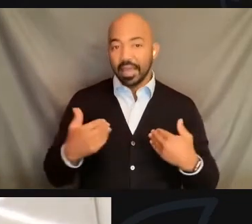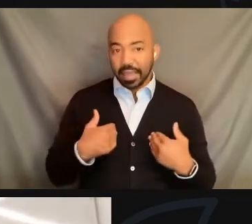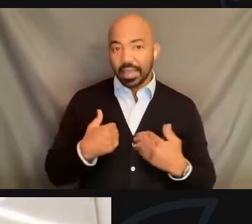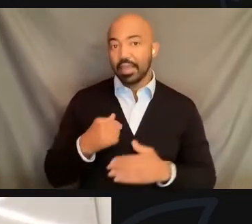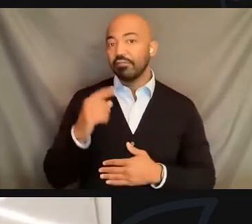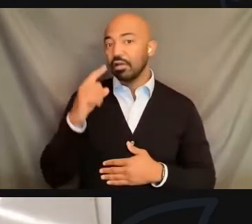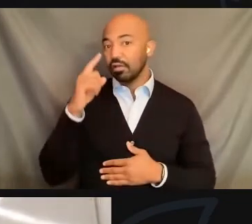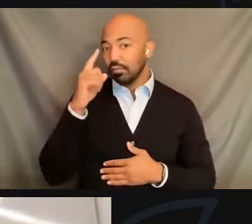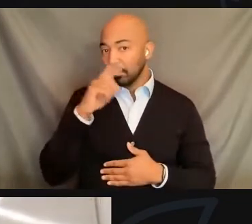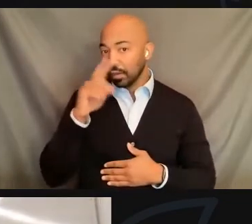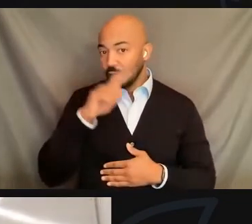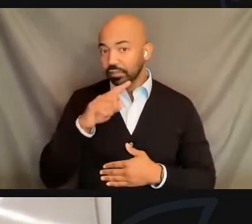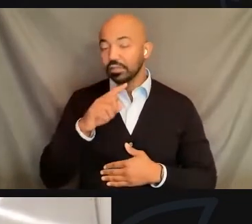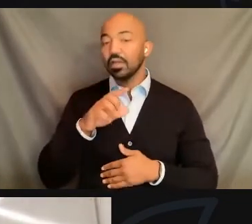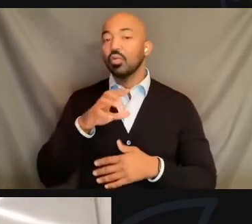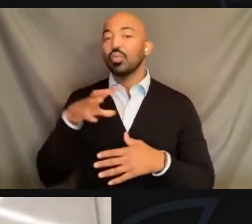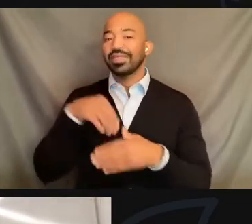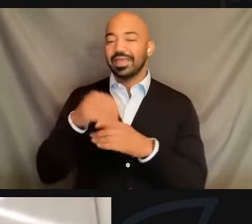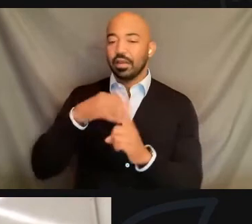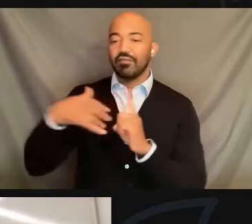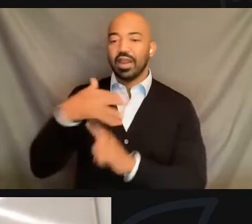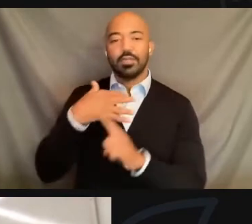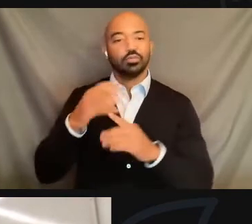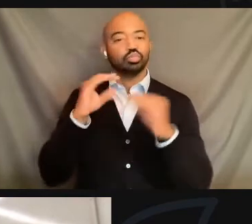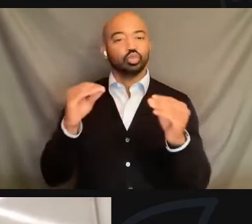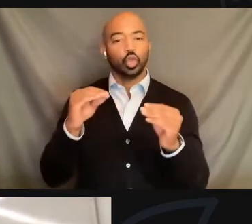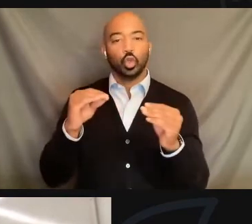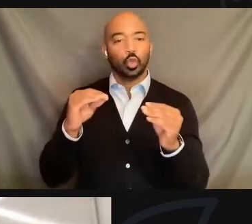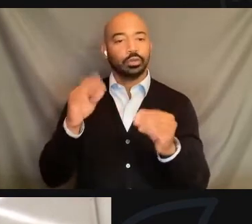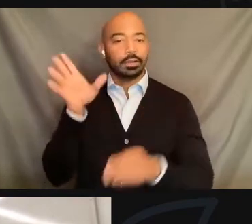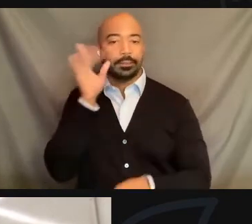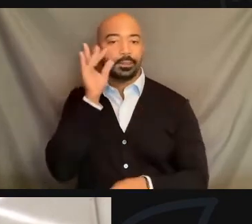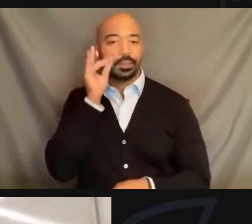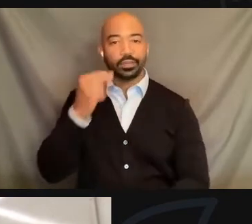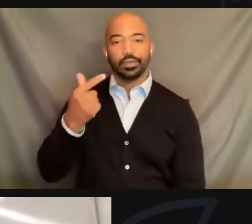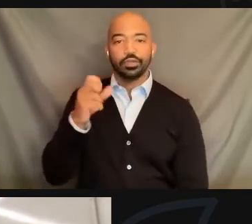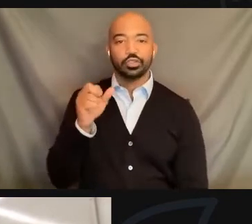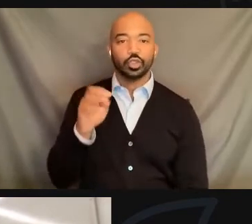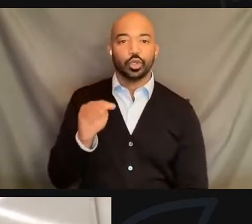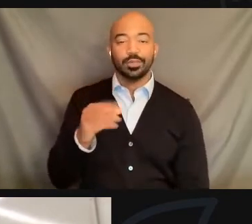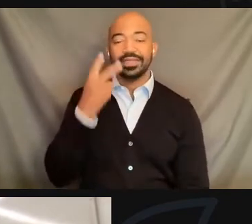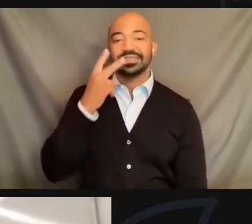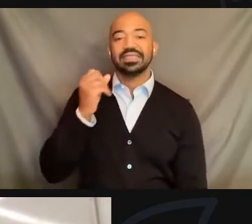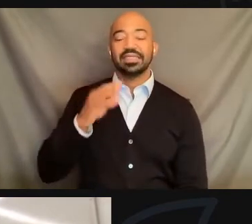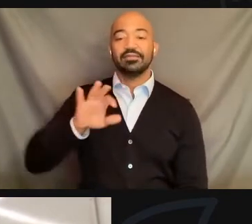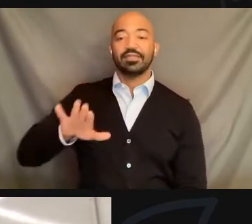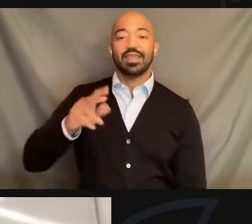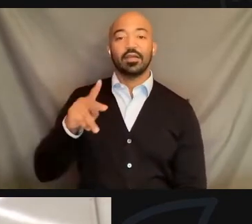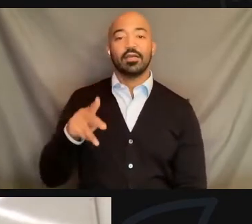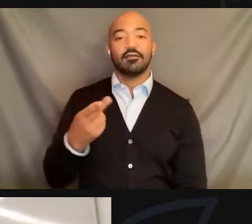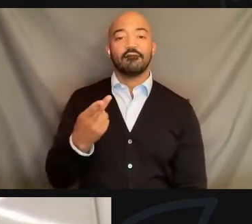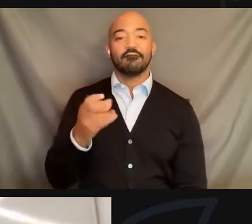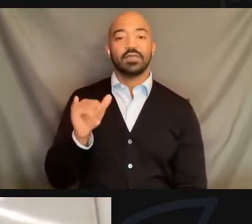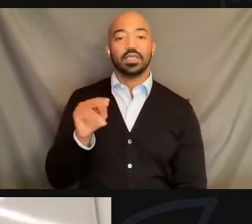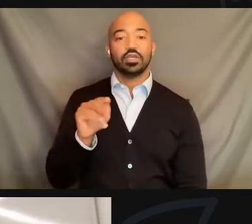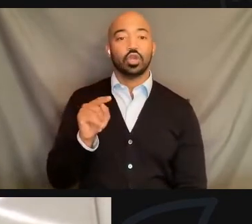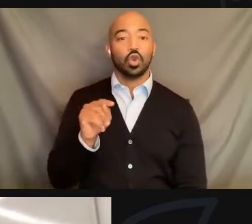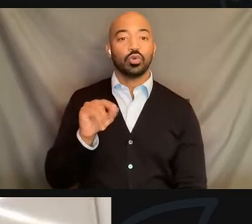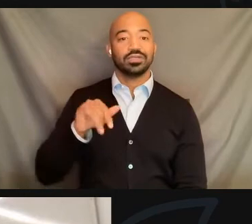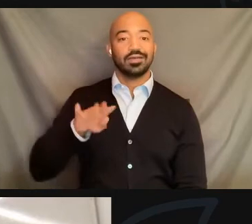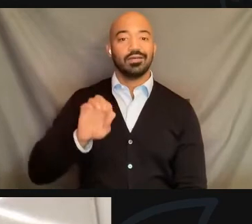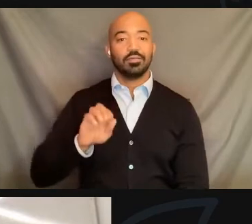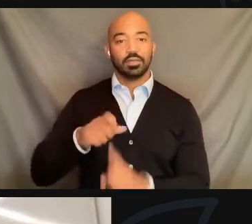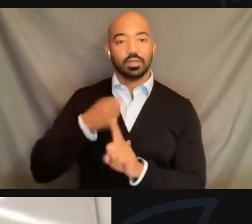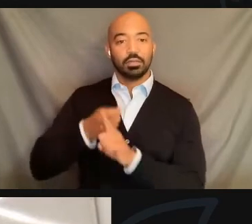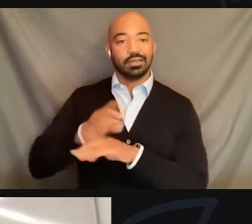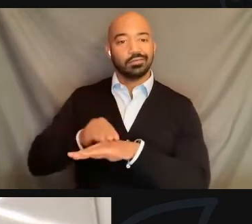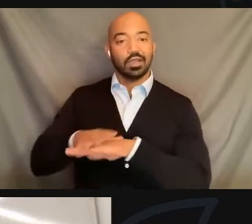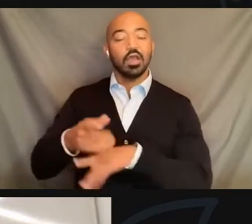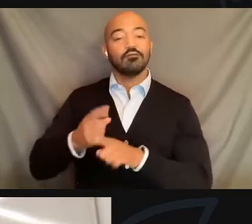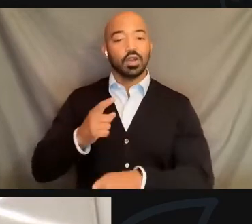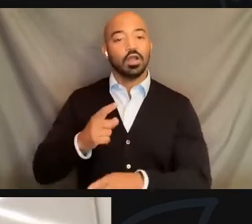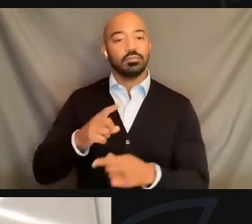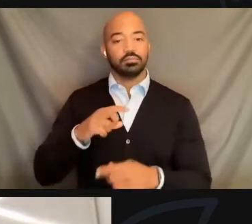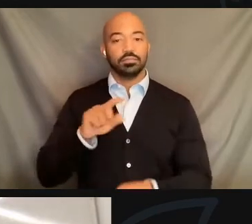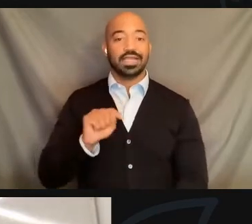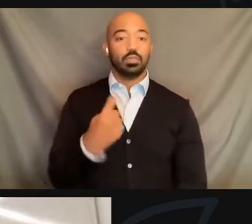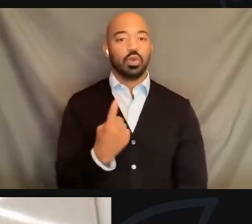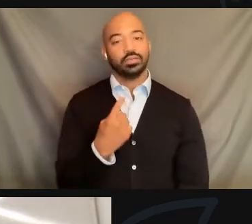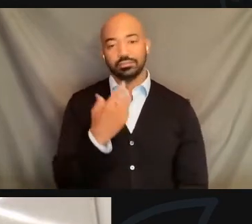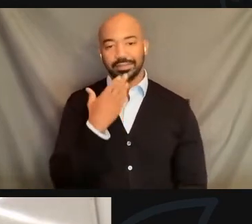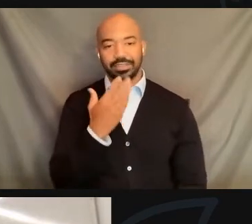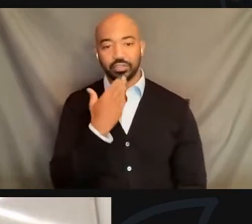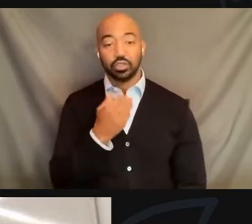germ free conditions and then see whether their phenotype is influenced by type one diabetes, or their phenotype is different